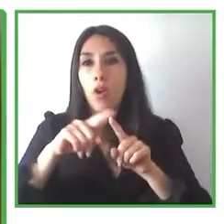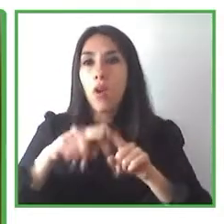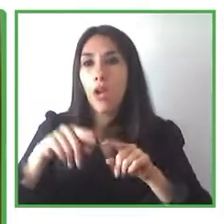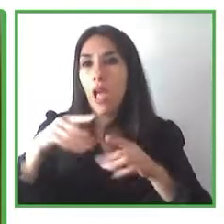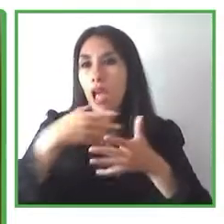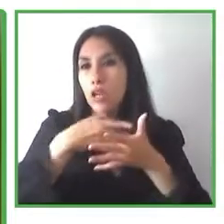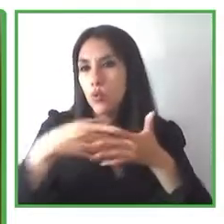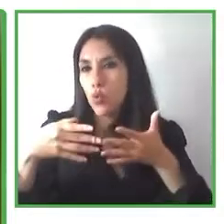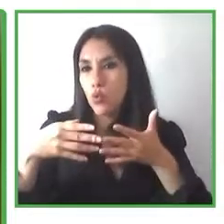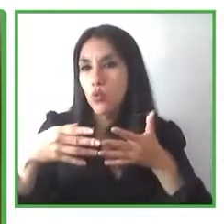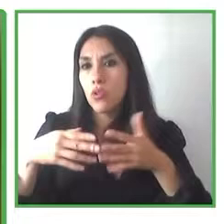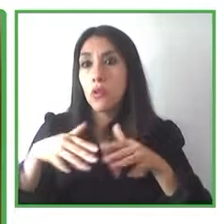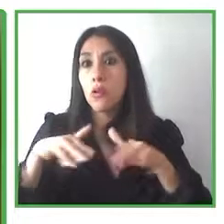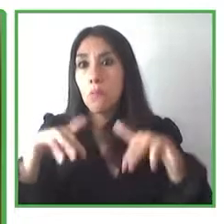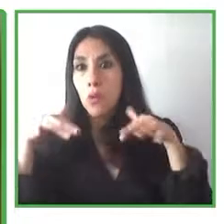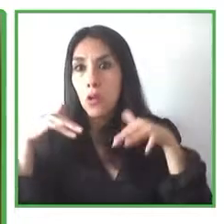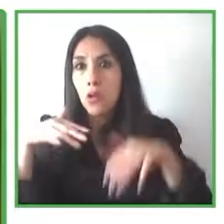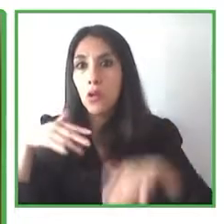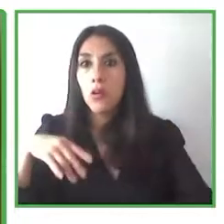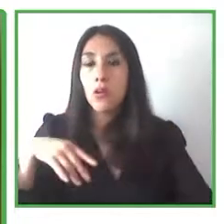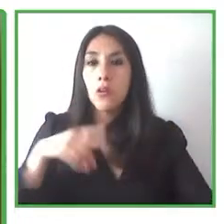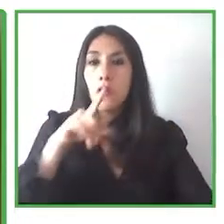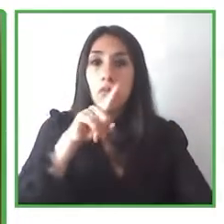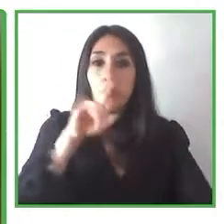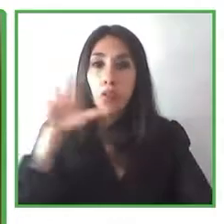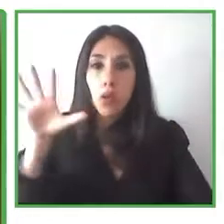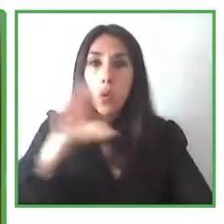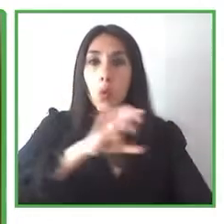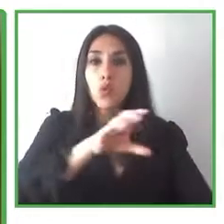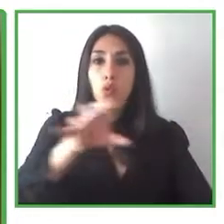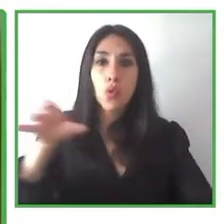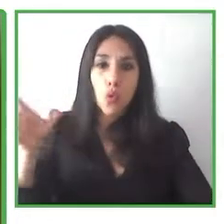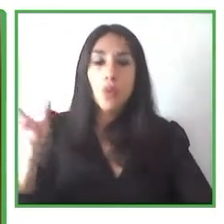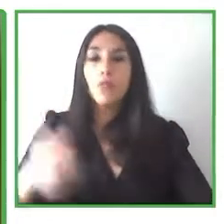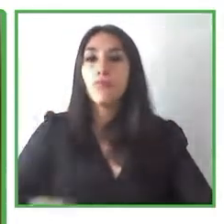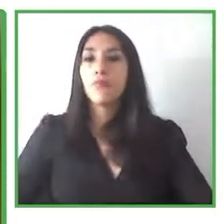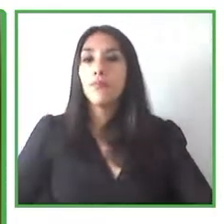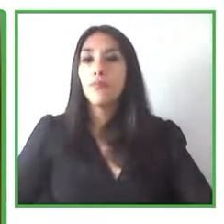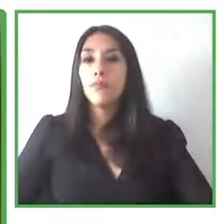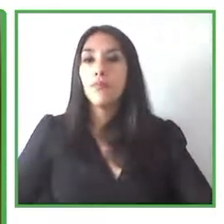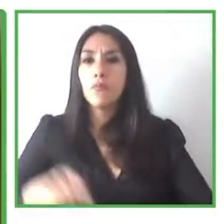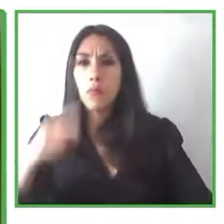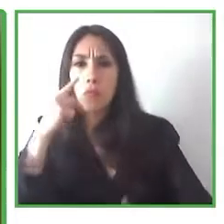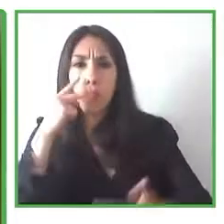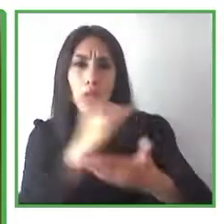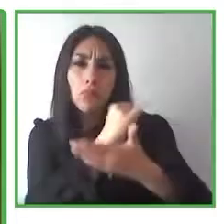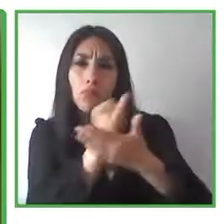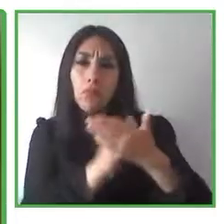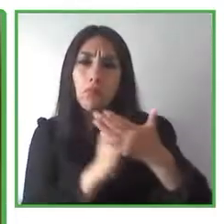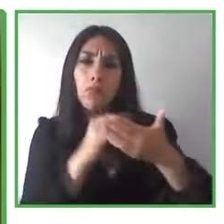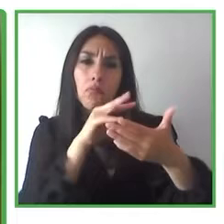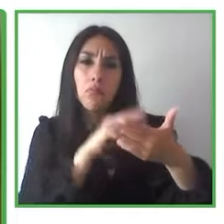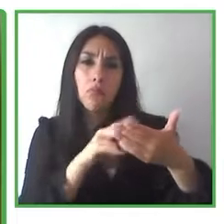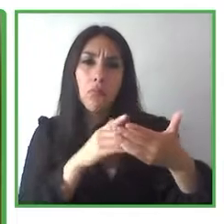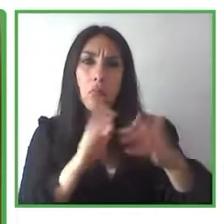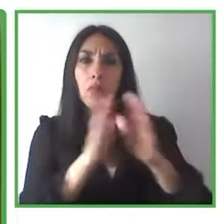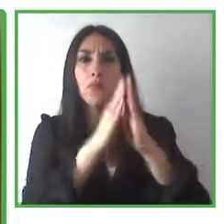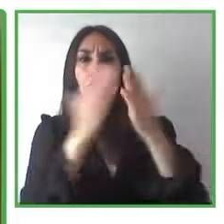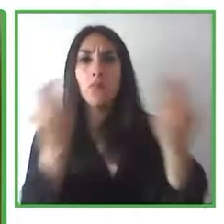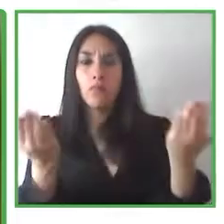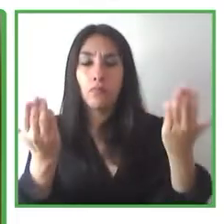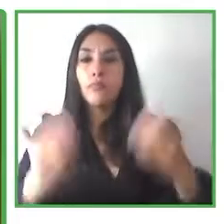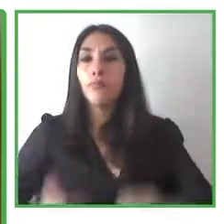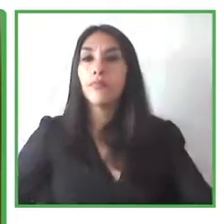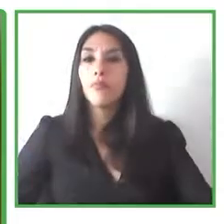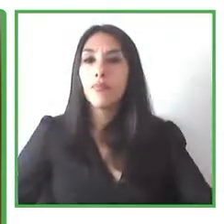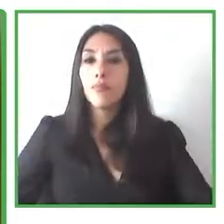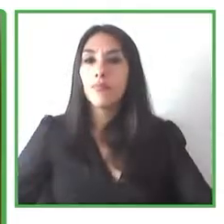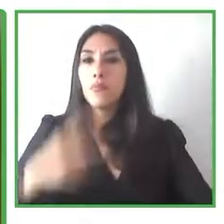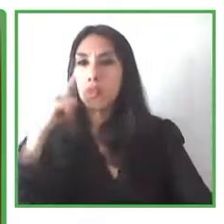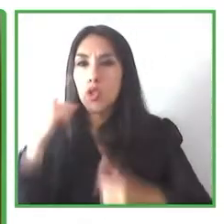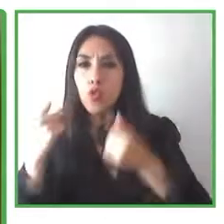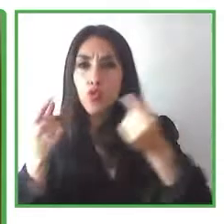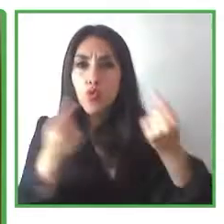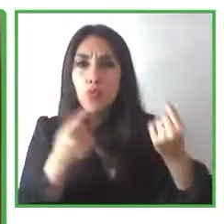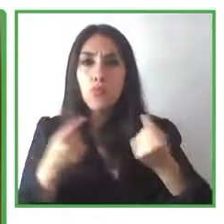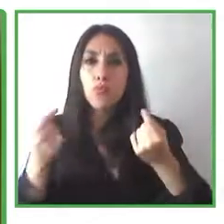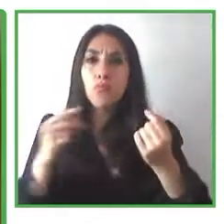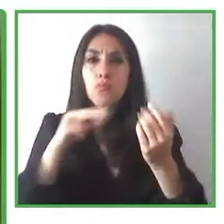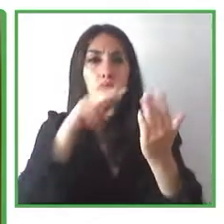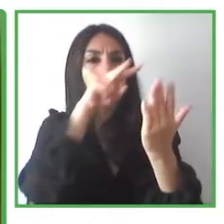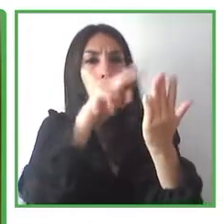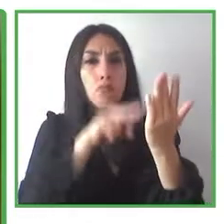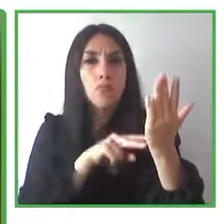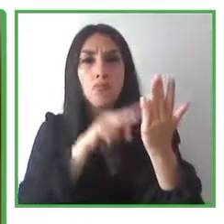she is a columnist for the Pais media and she will be talking about VEM CA the application